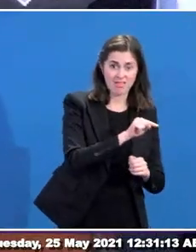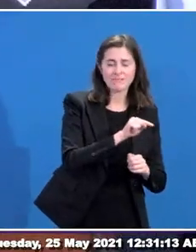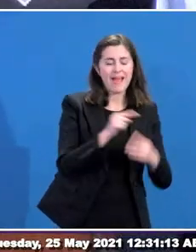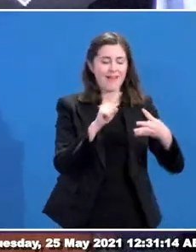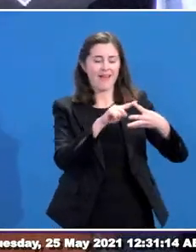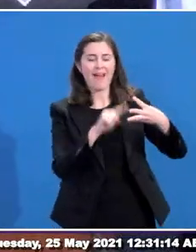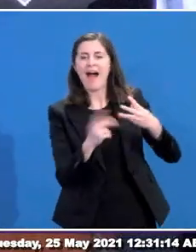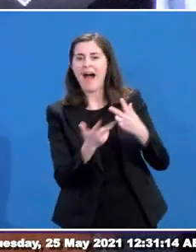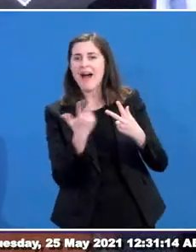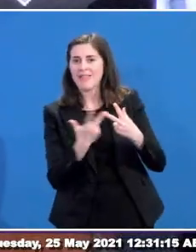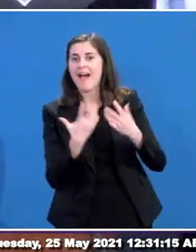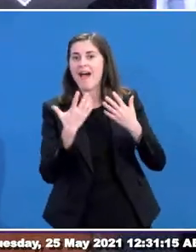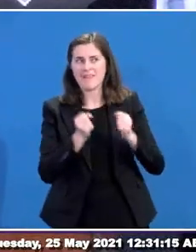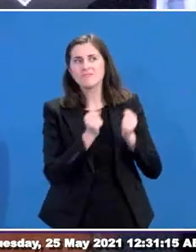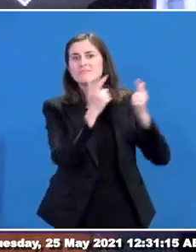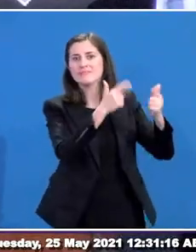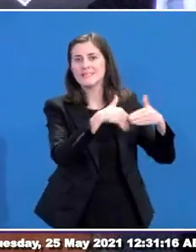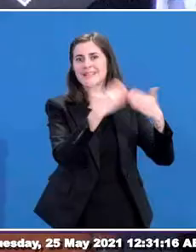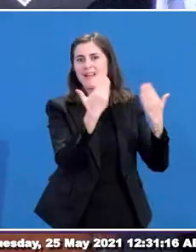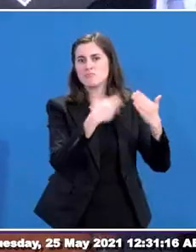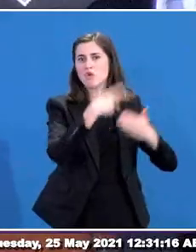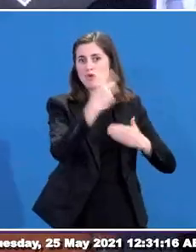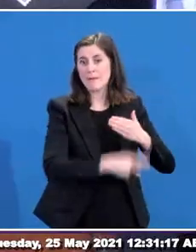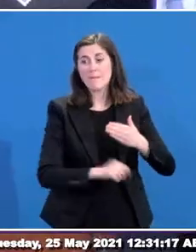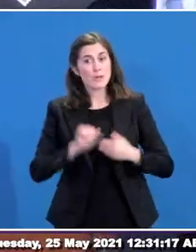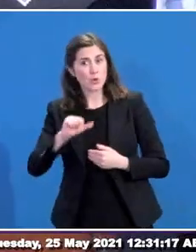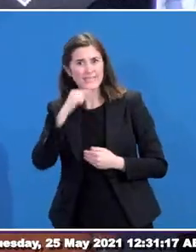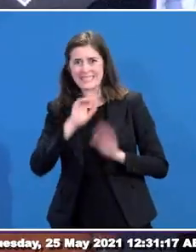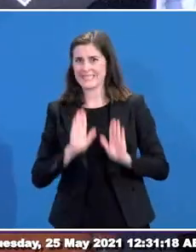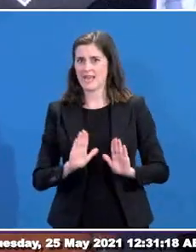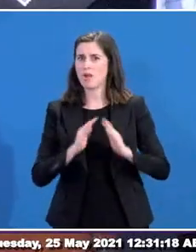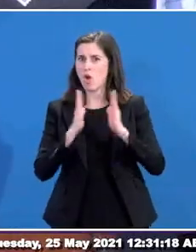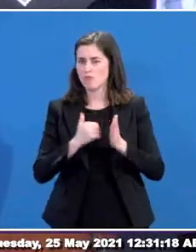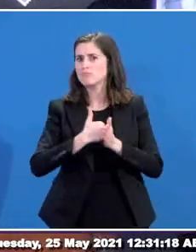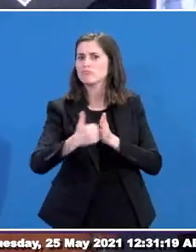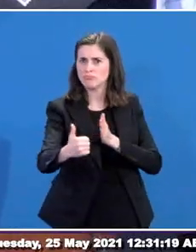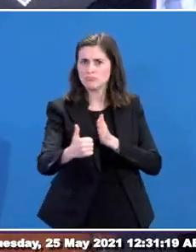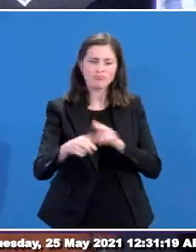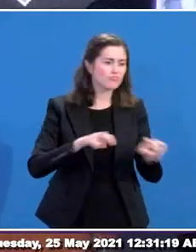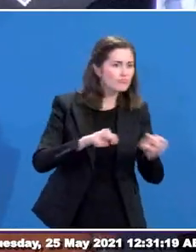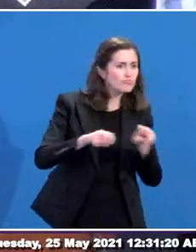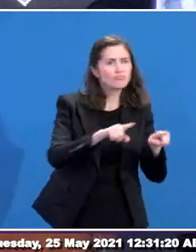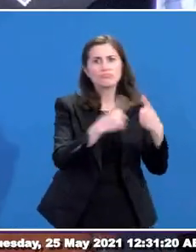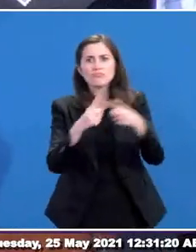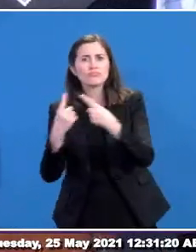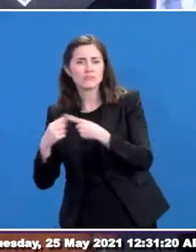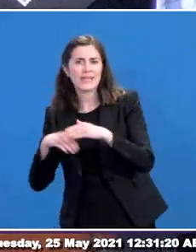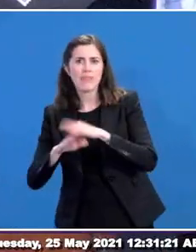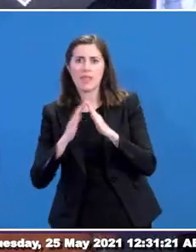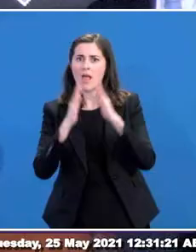And he is supposed to be doing activities in the house as advised by his occupational therapist.